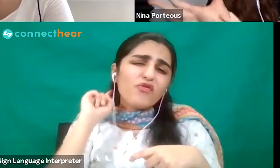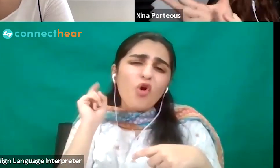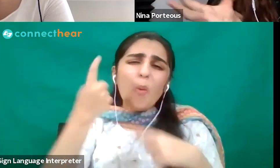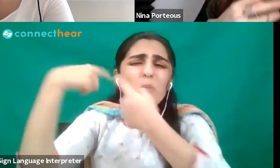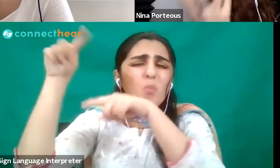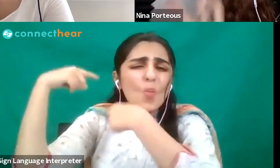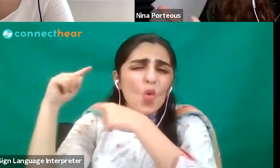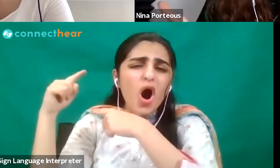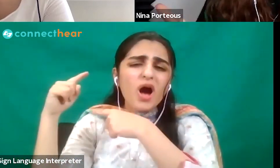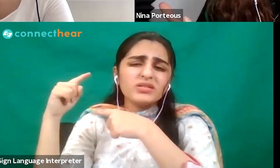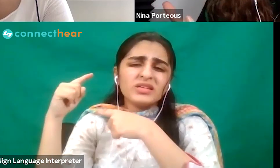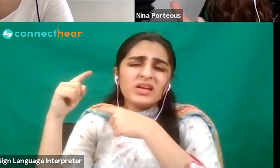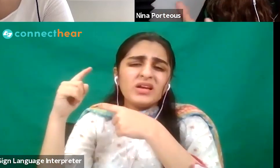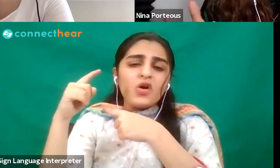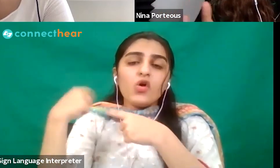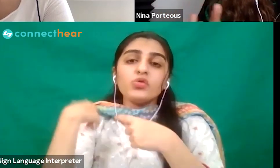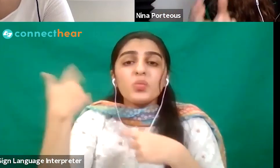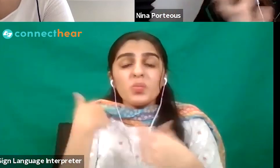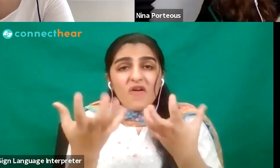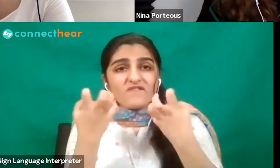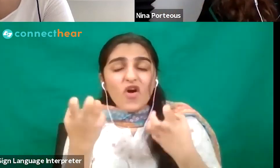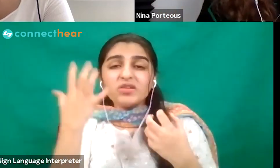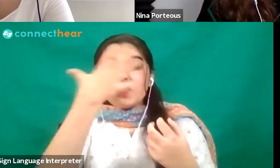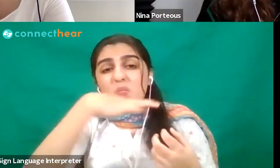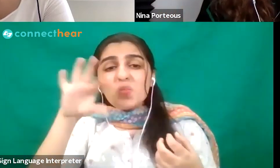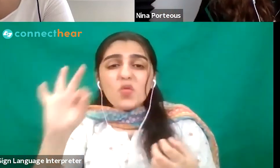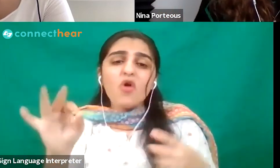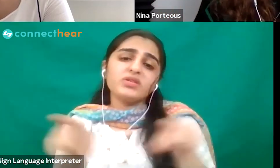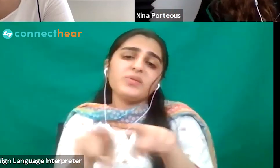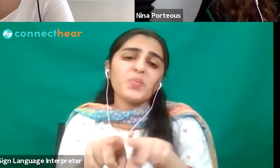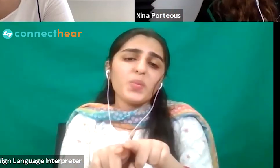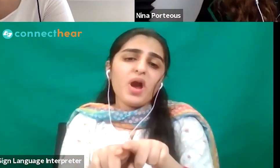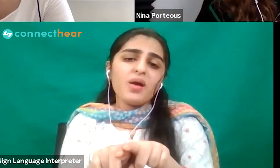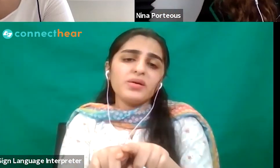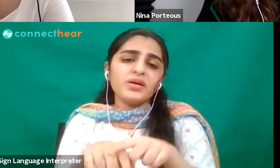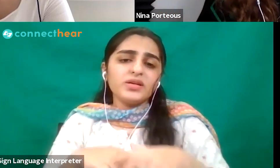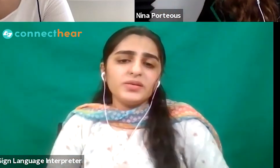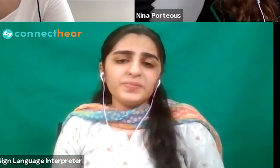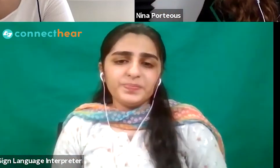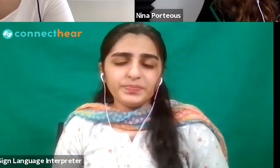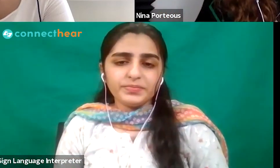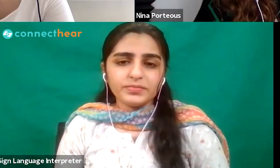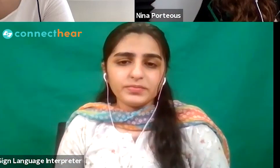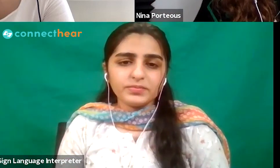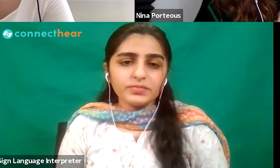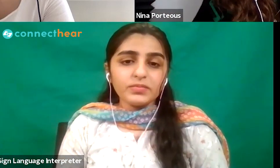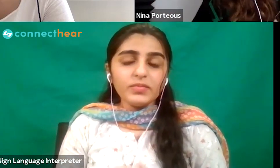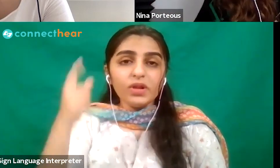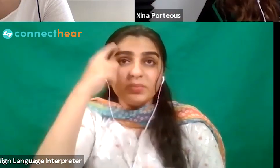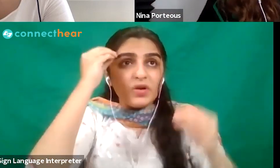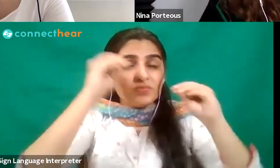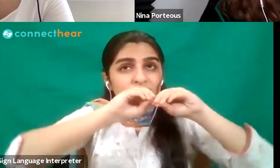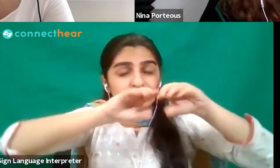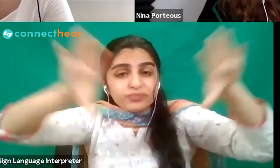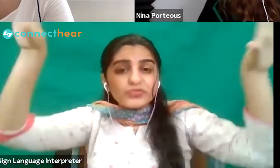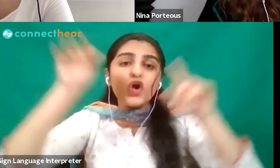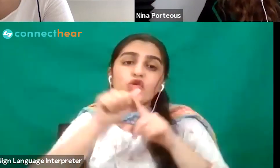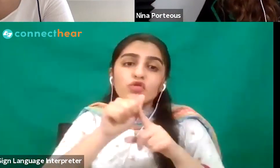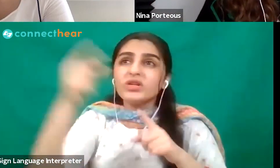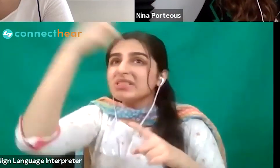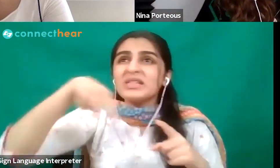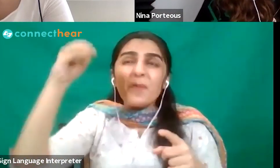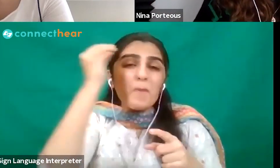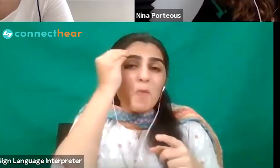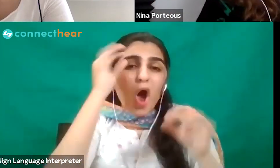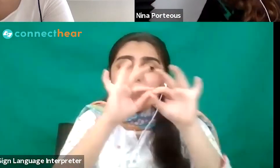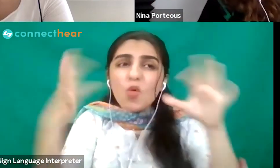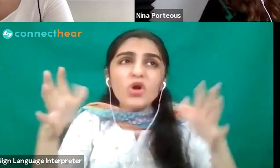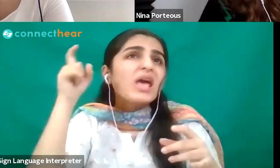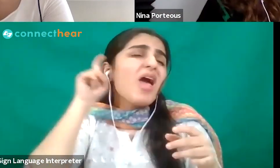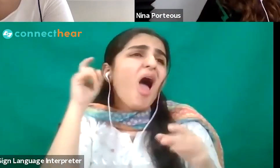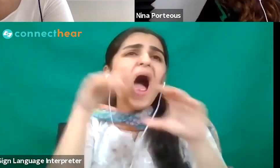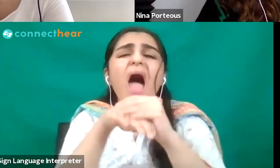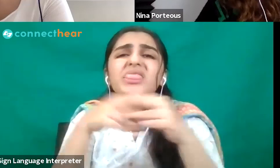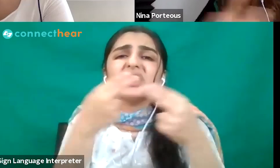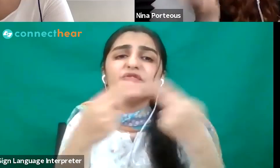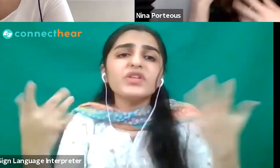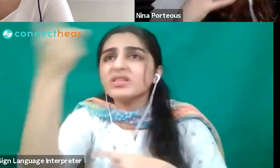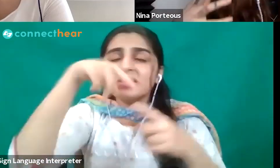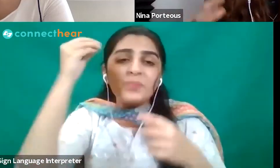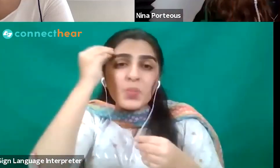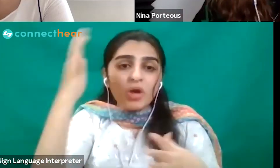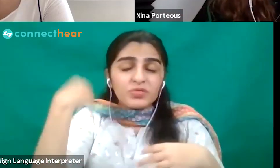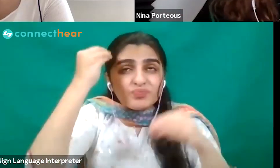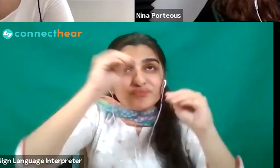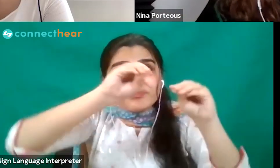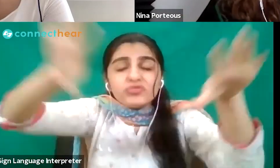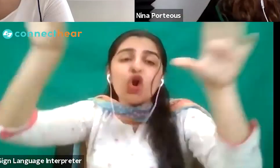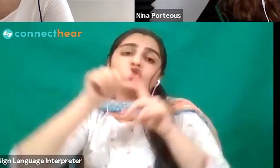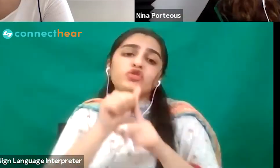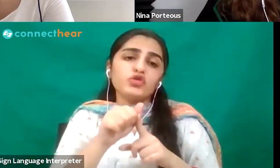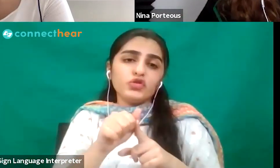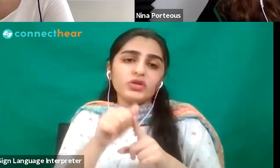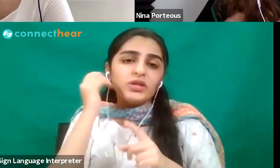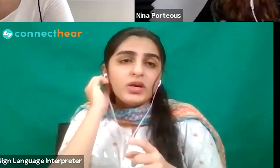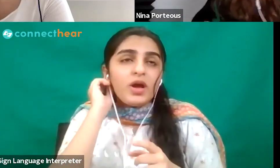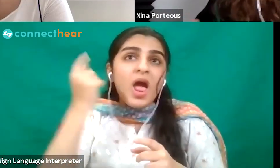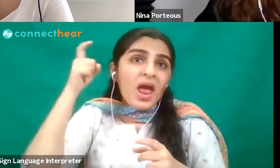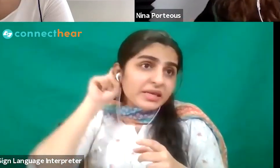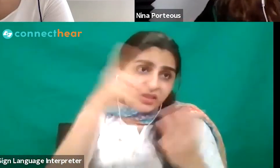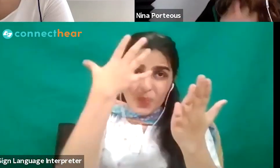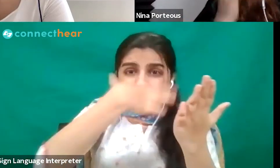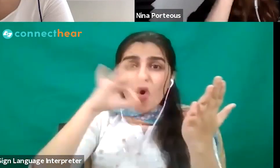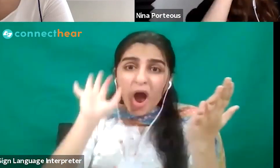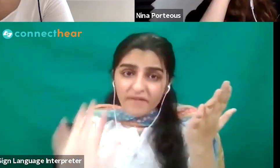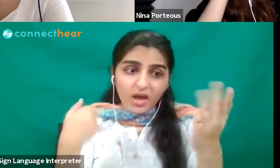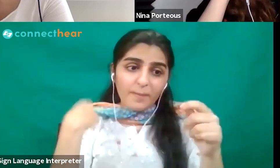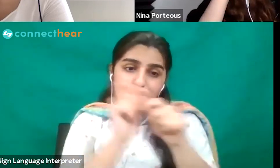So I'm so excited to have you today, and we're going to go through some a few a few questions and a few topics related to the media and fashion today.